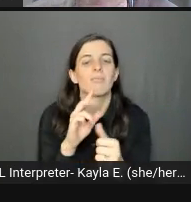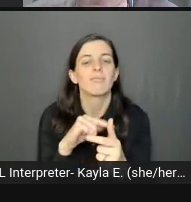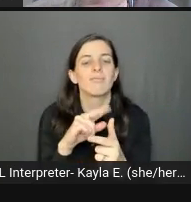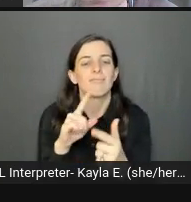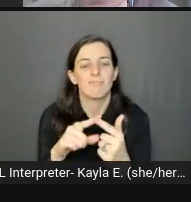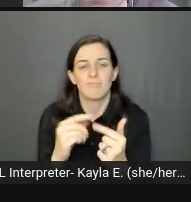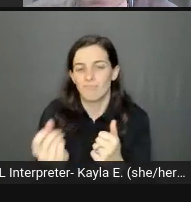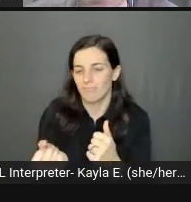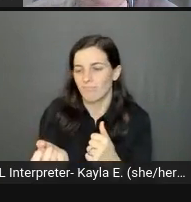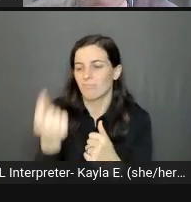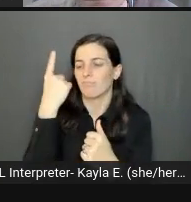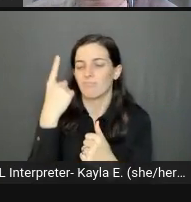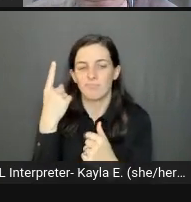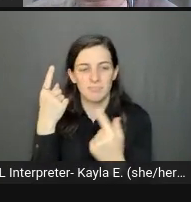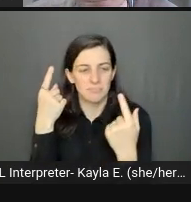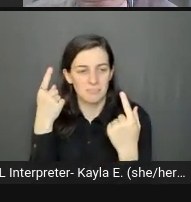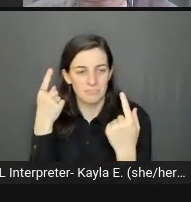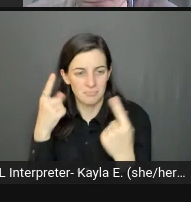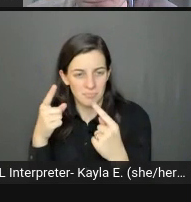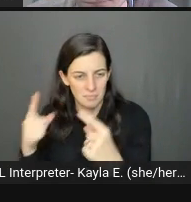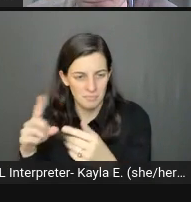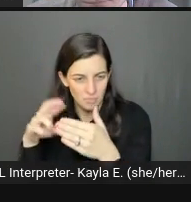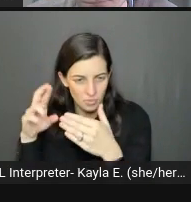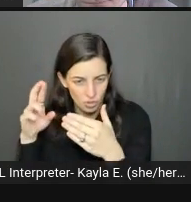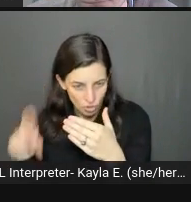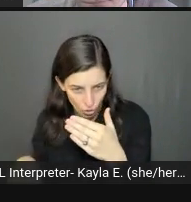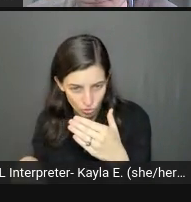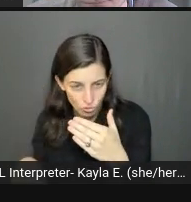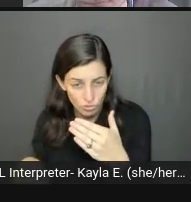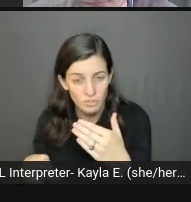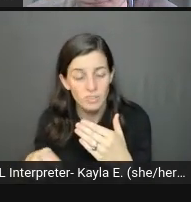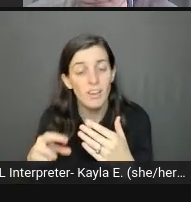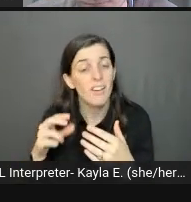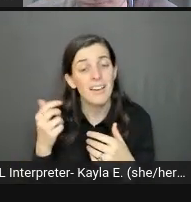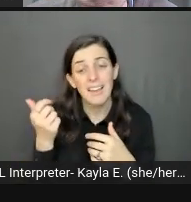Most importantly, using feedback has no alternative.